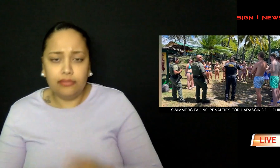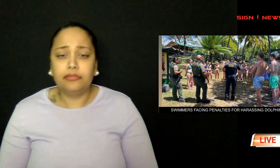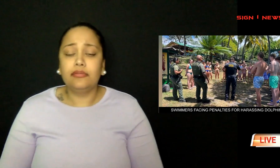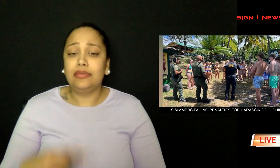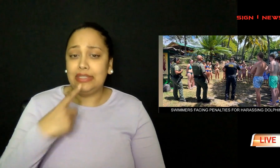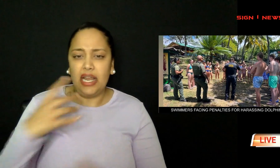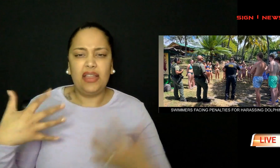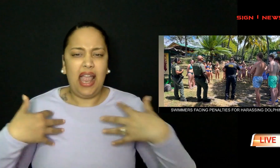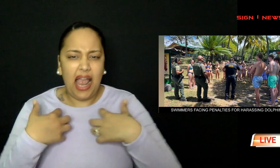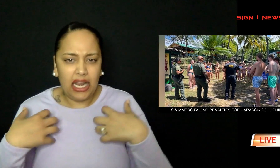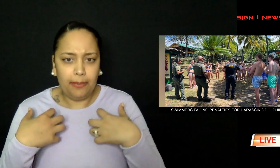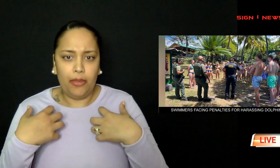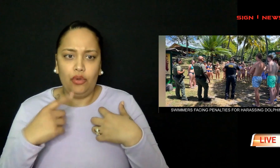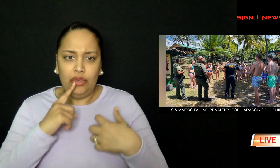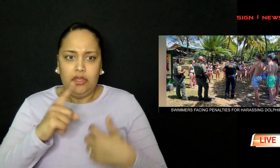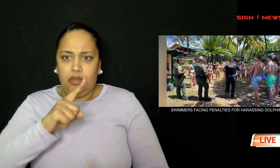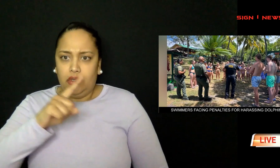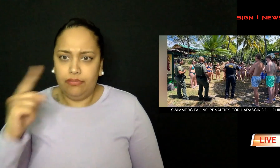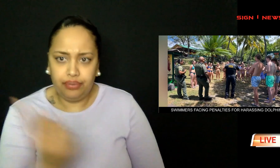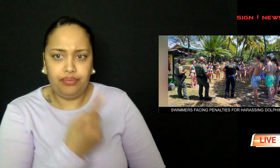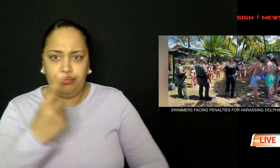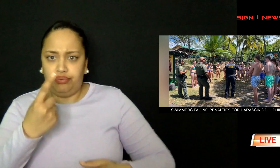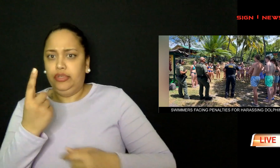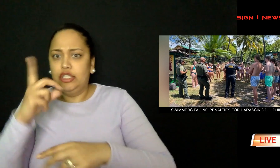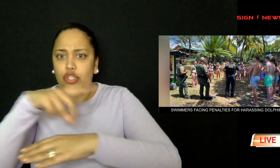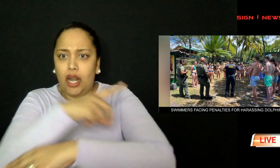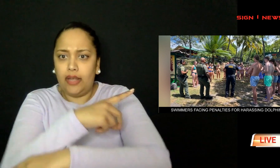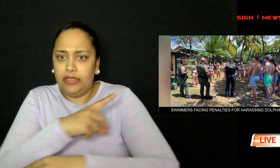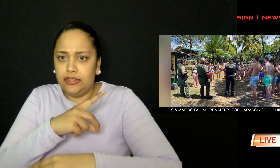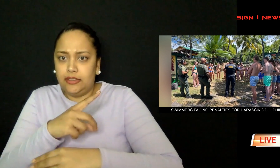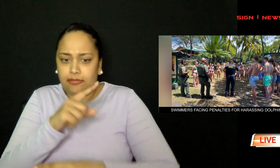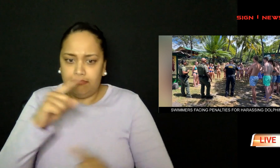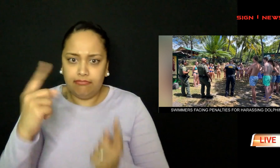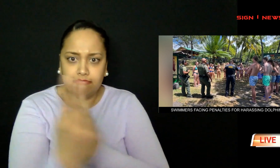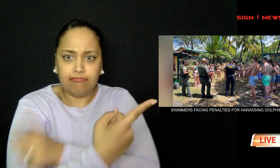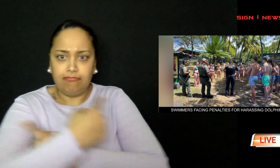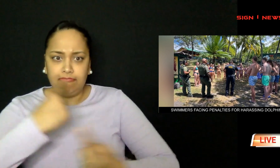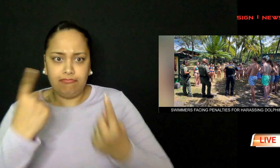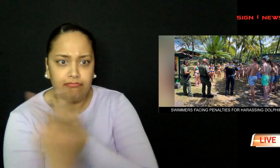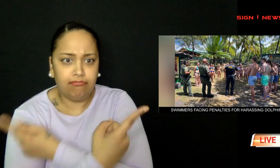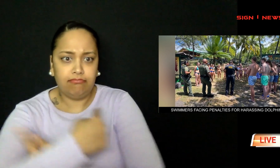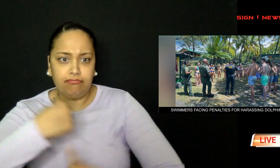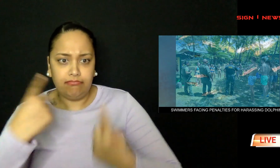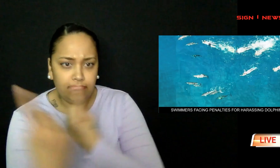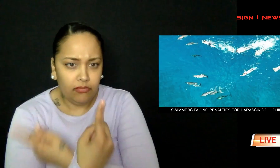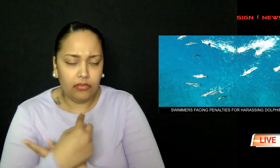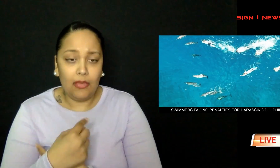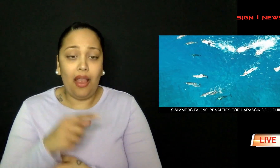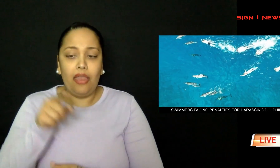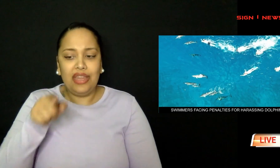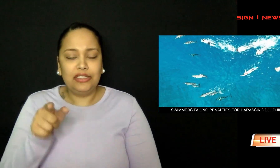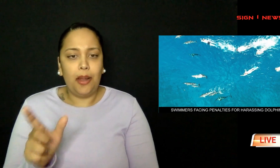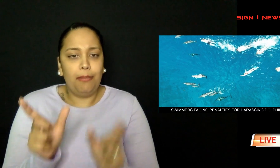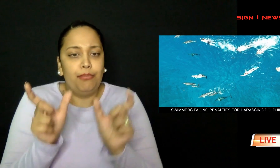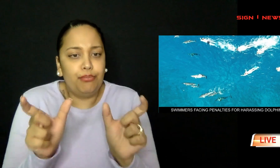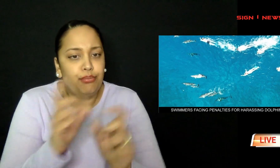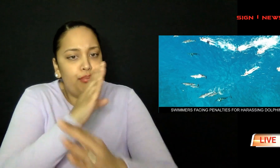state's department of land and natural resources says the animals are spinner dolphins they